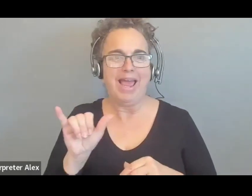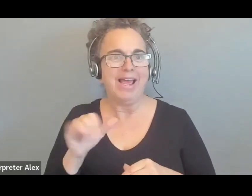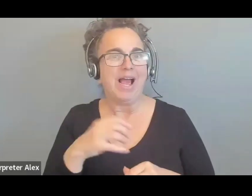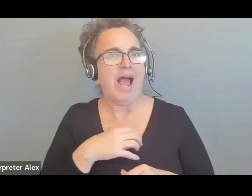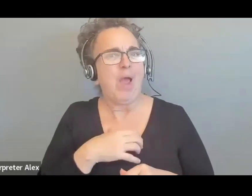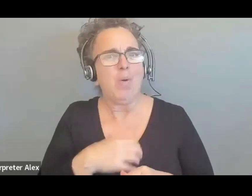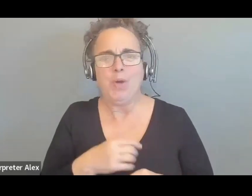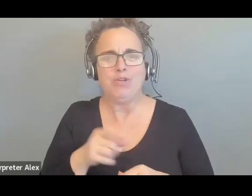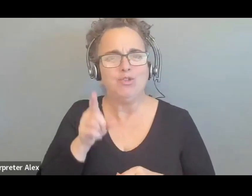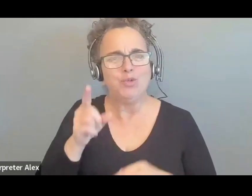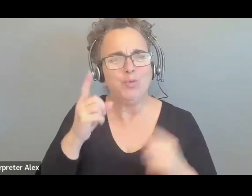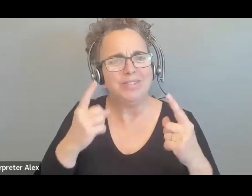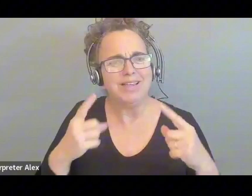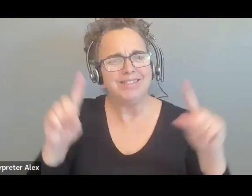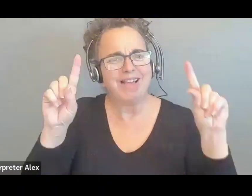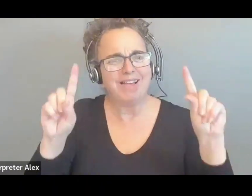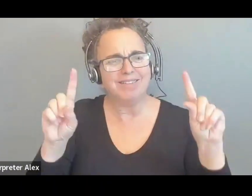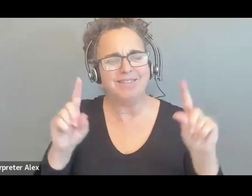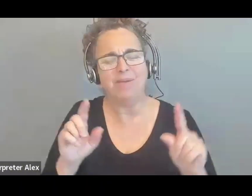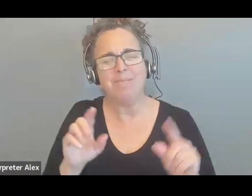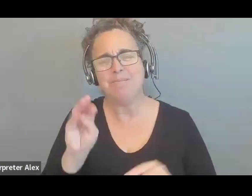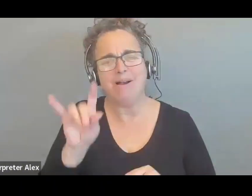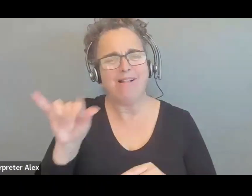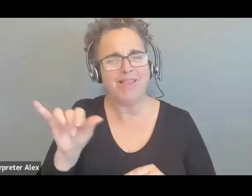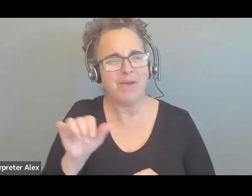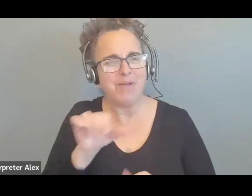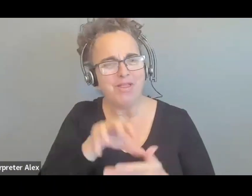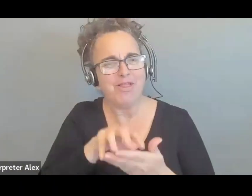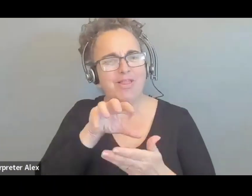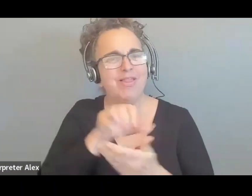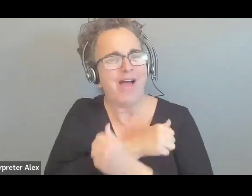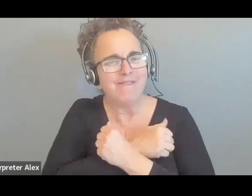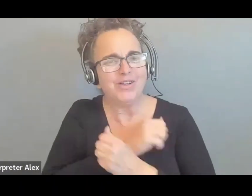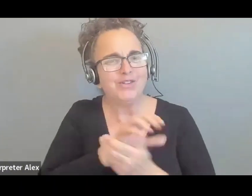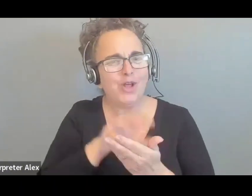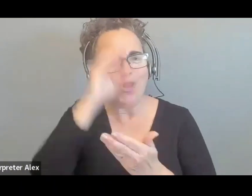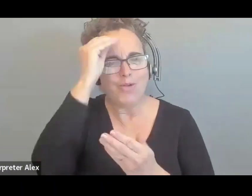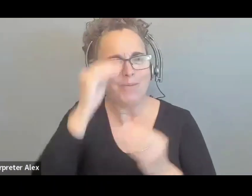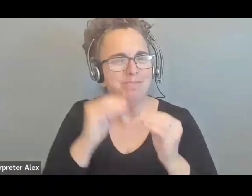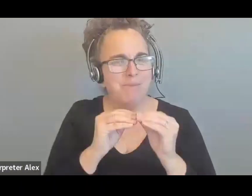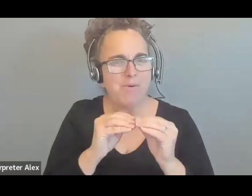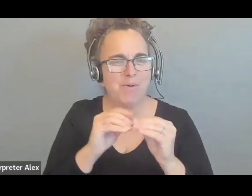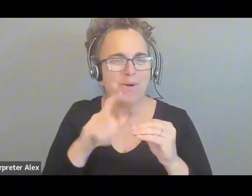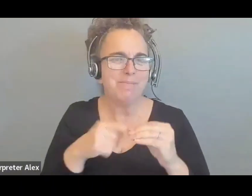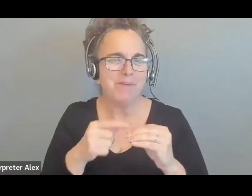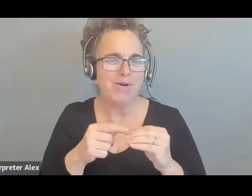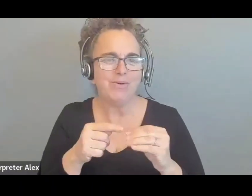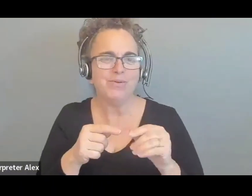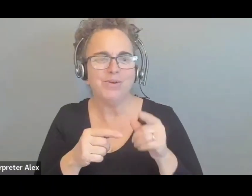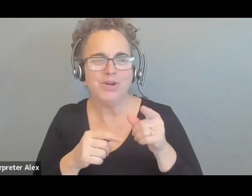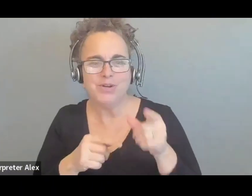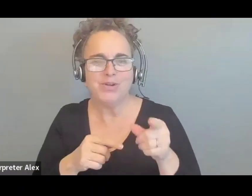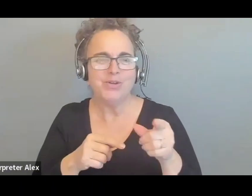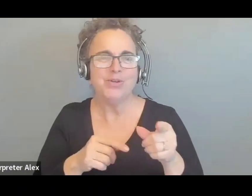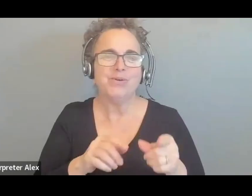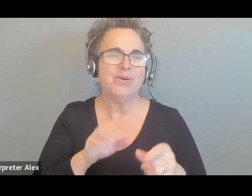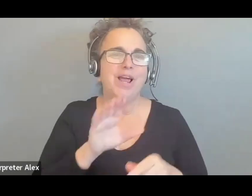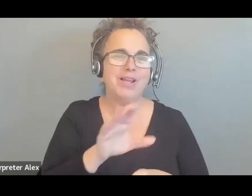So Molly, please, I'd love to learn more about what you and Remarkable do.